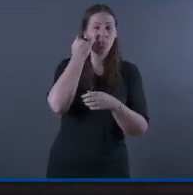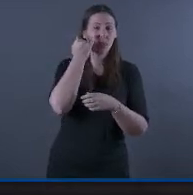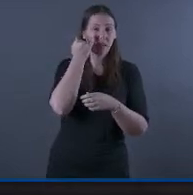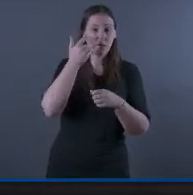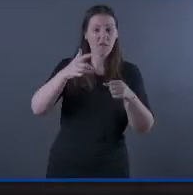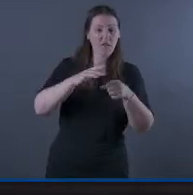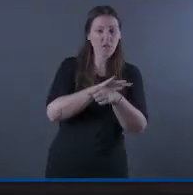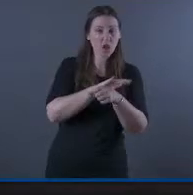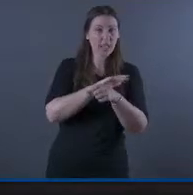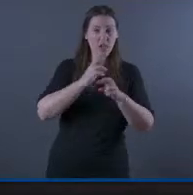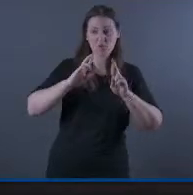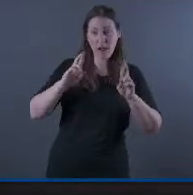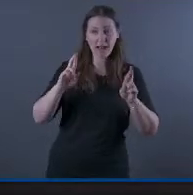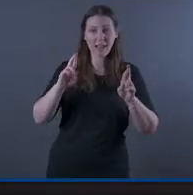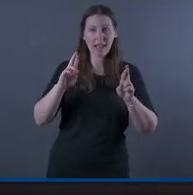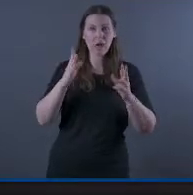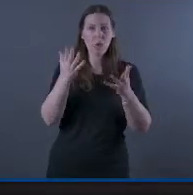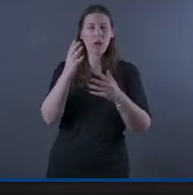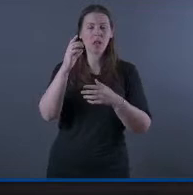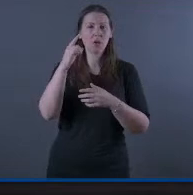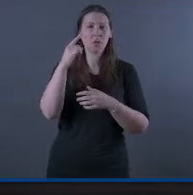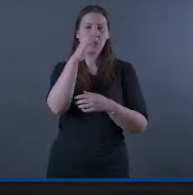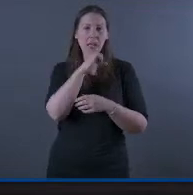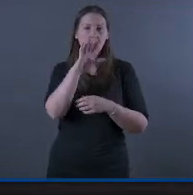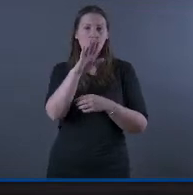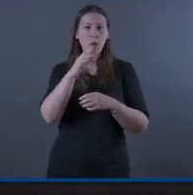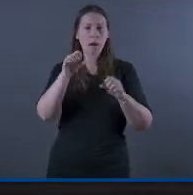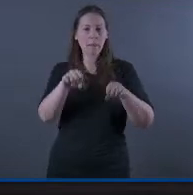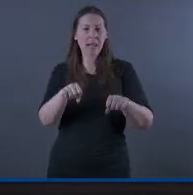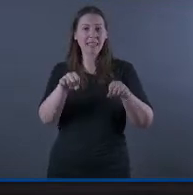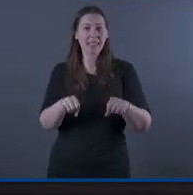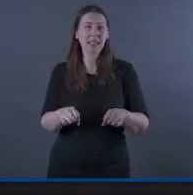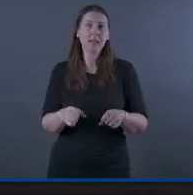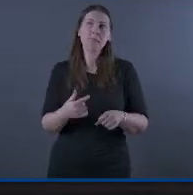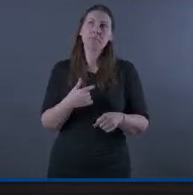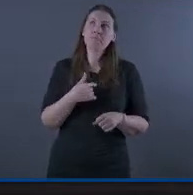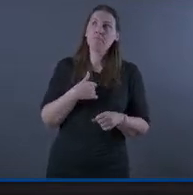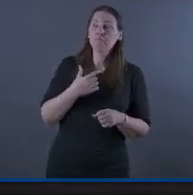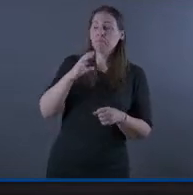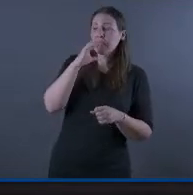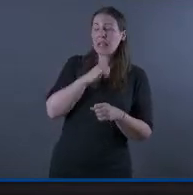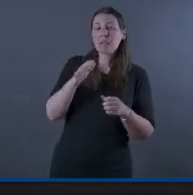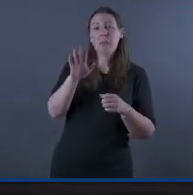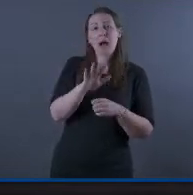Yeah, probably thousand ish patients plus or minus. I mean, I think as we do more of that,